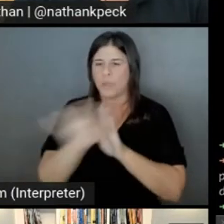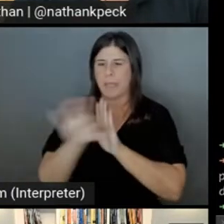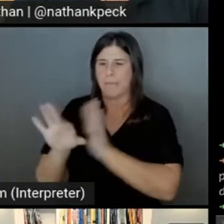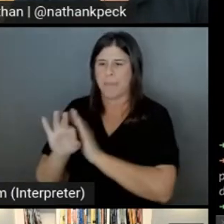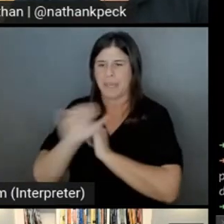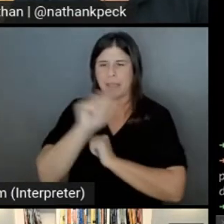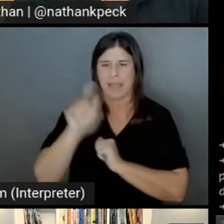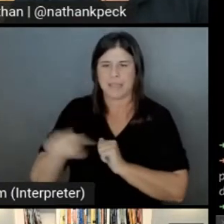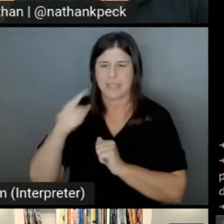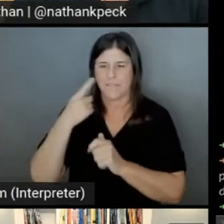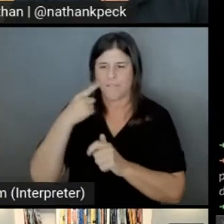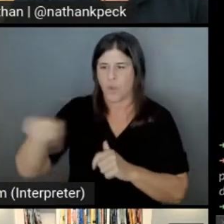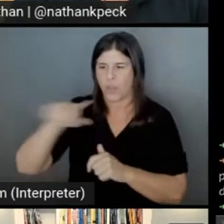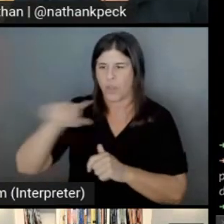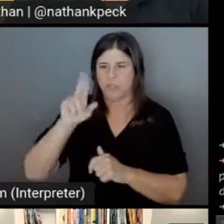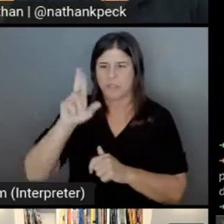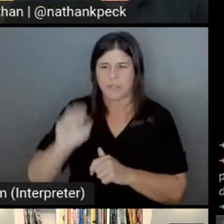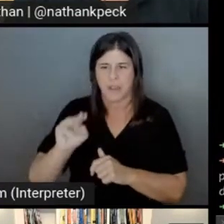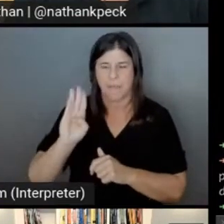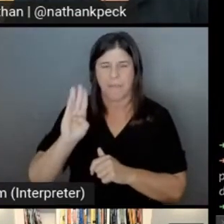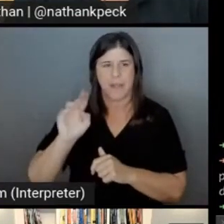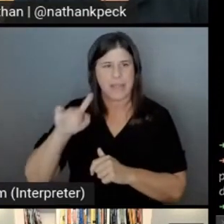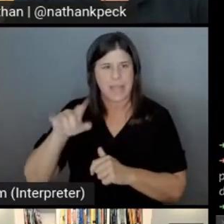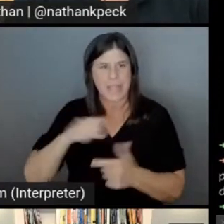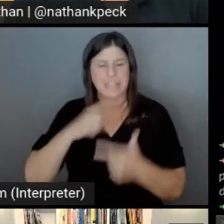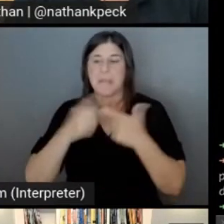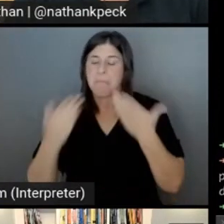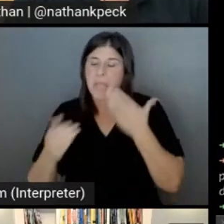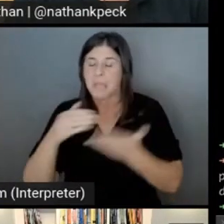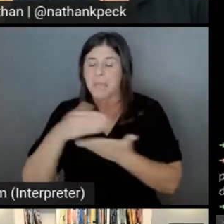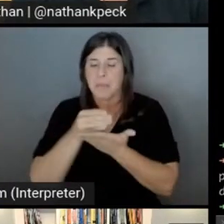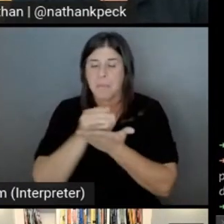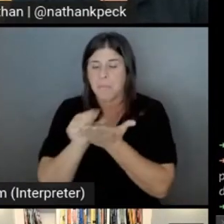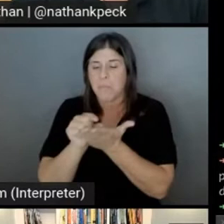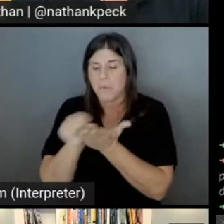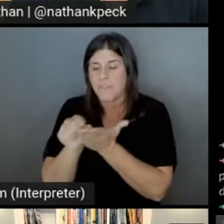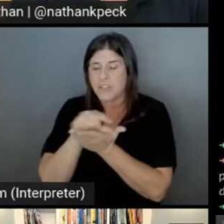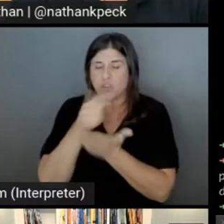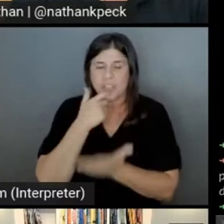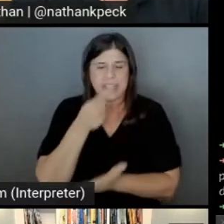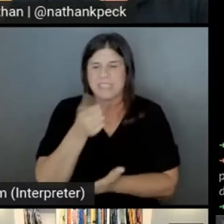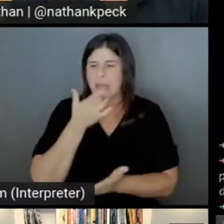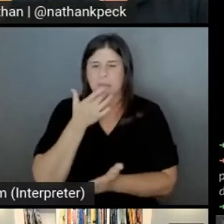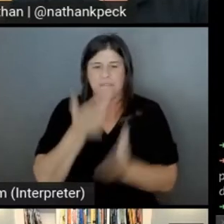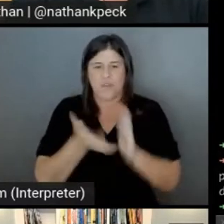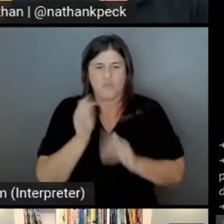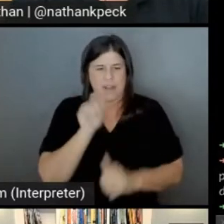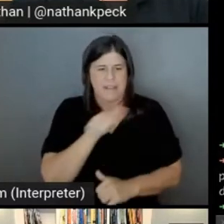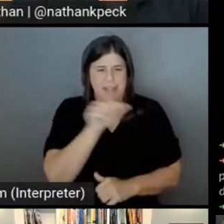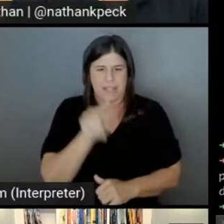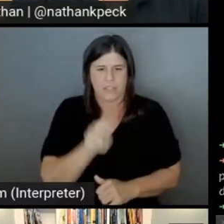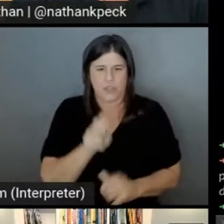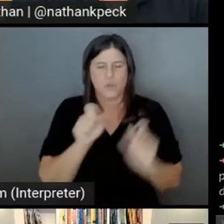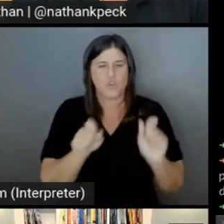And then in addition to that, maybe your provisioner has said, "Well, actually I only want to run in these zones." You can apply all these layers and then